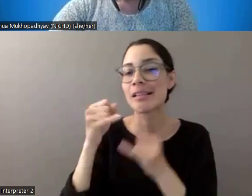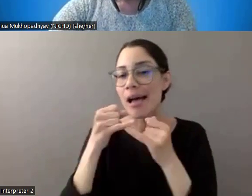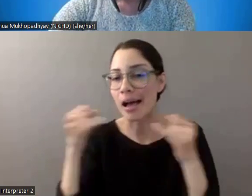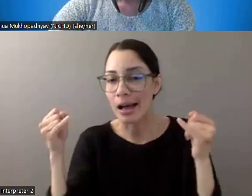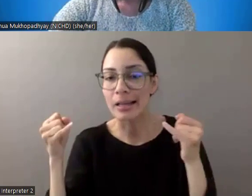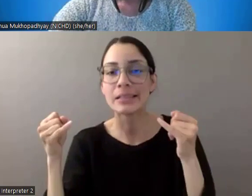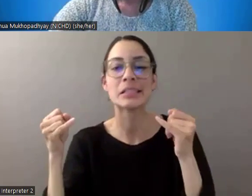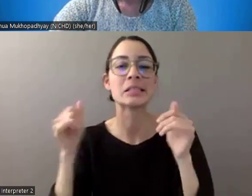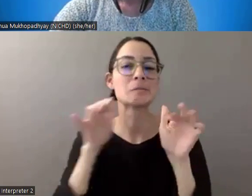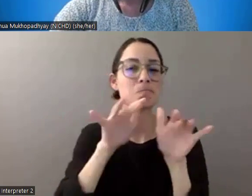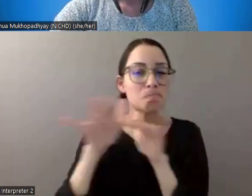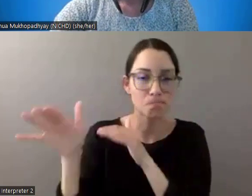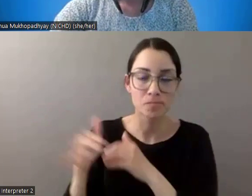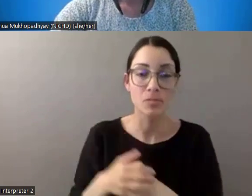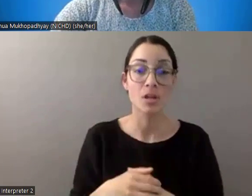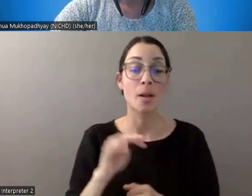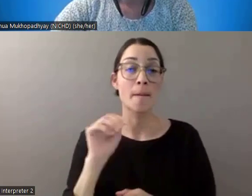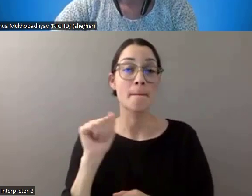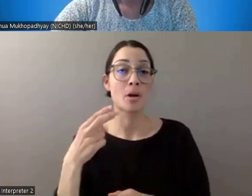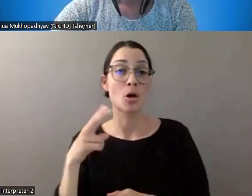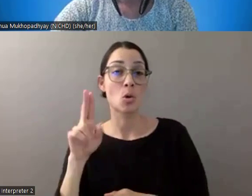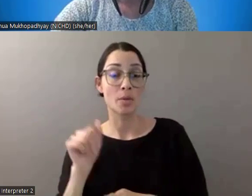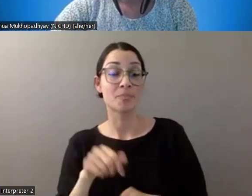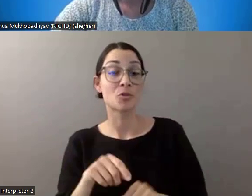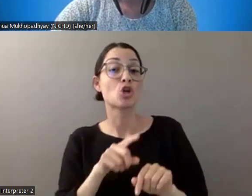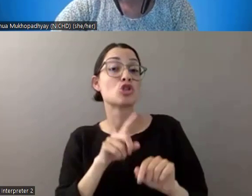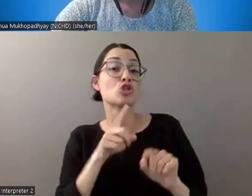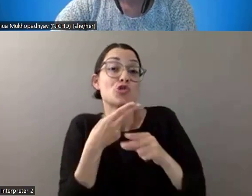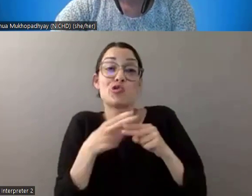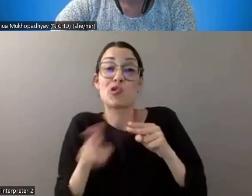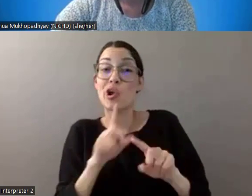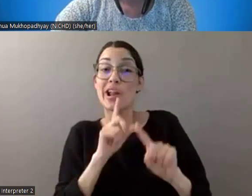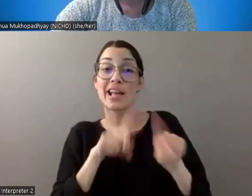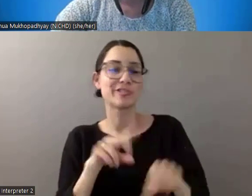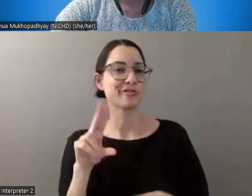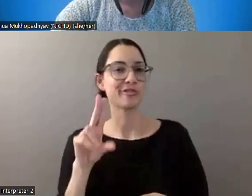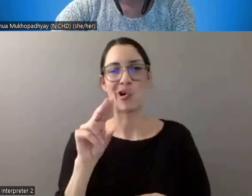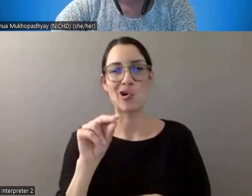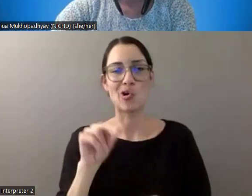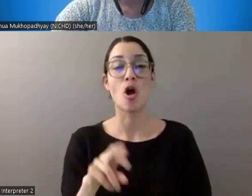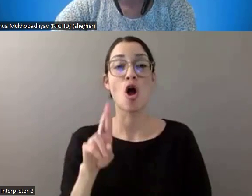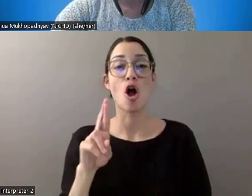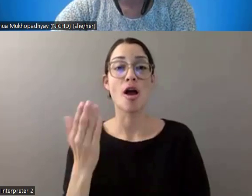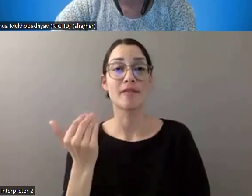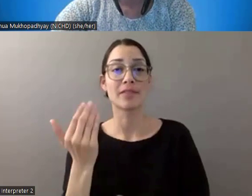Mahua Mukhopadhyay: Okay. So the short answer is no. R15 is a research project grant,